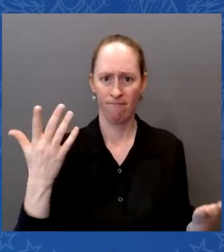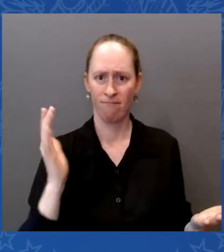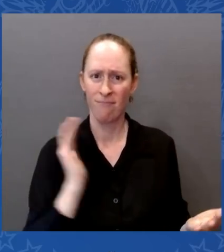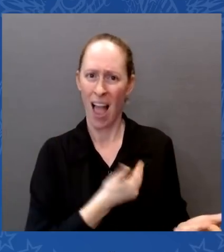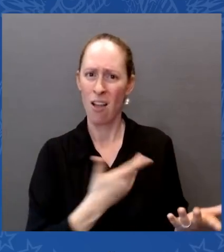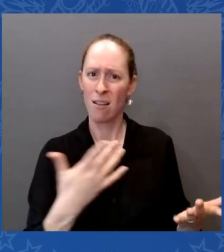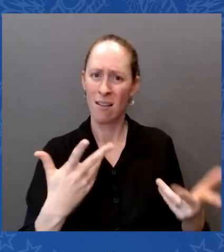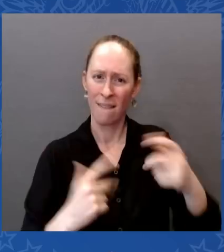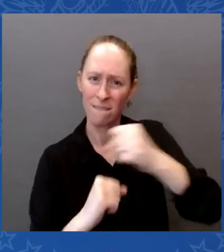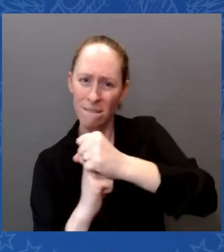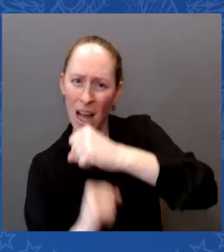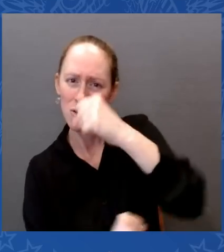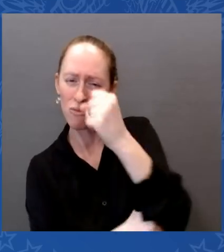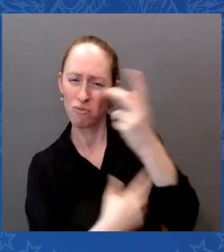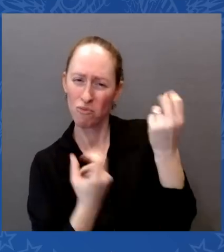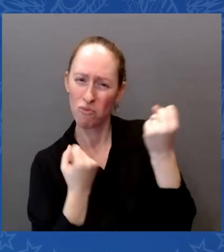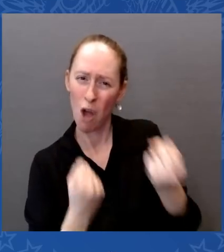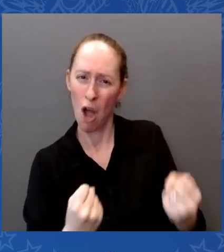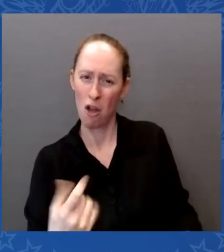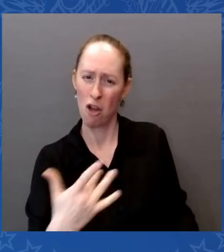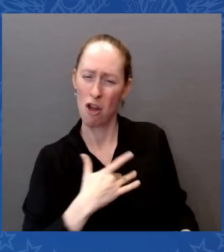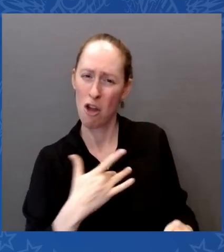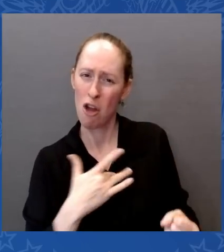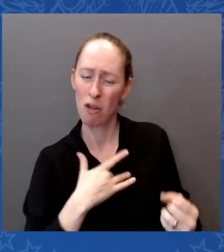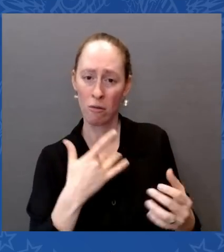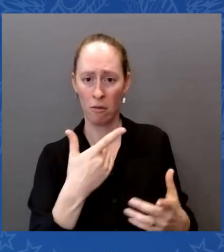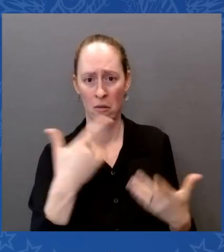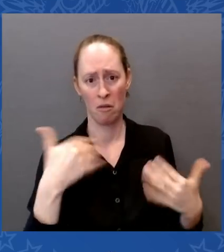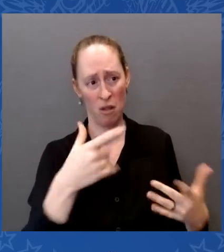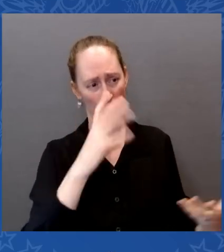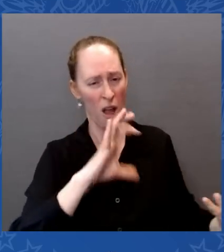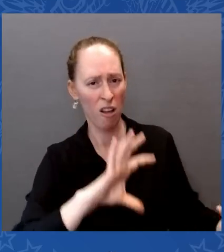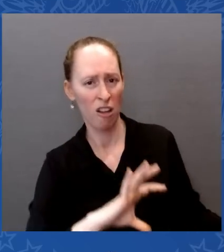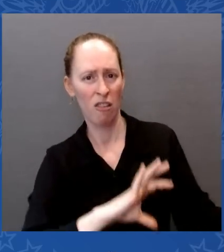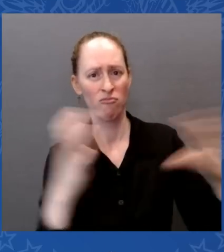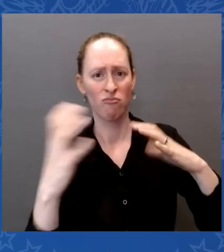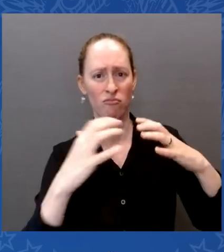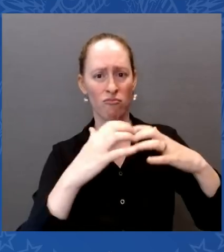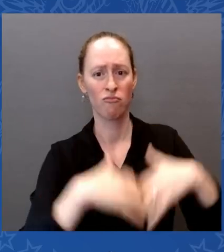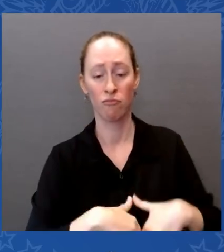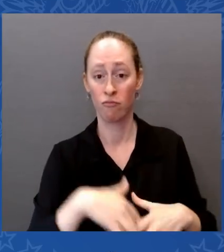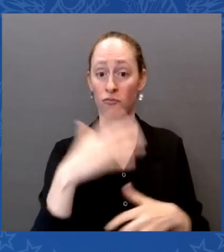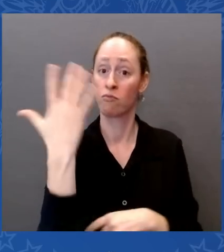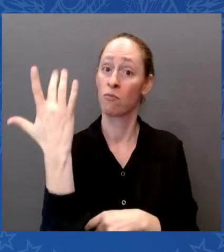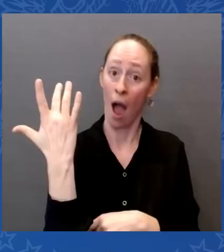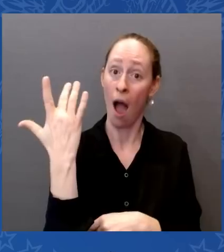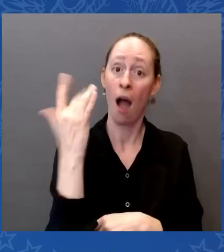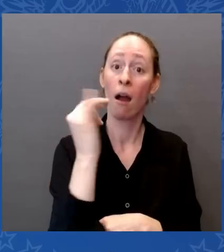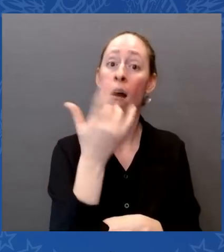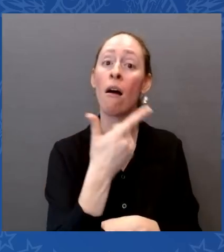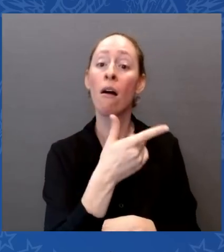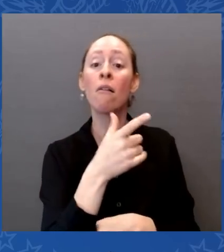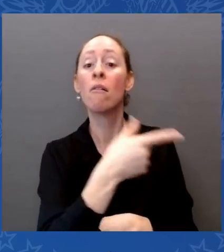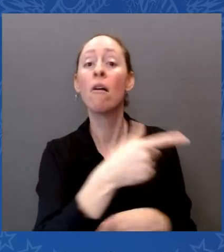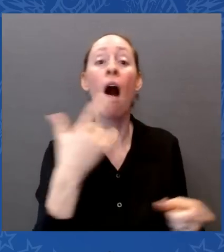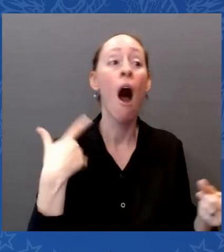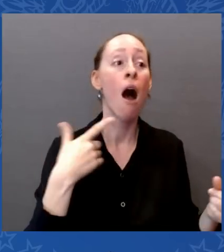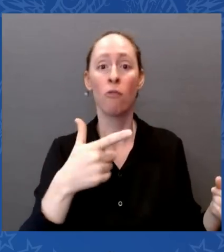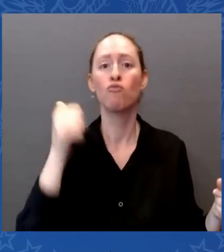And they talk about inflation. Everything they proposed -- are proposing will make inflation worse.